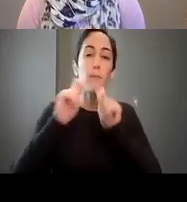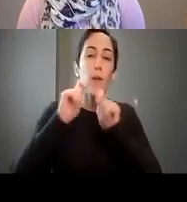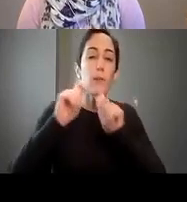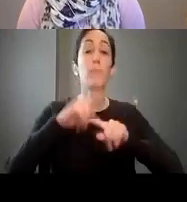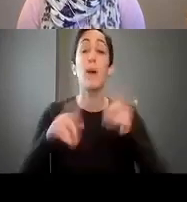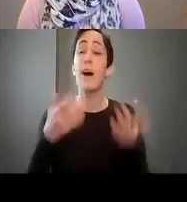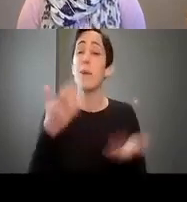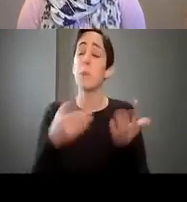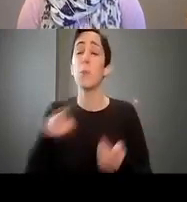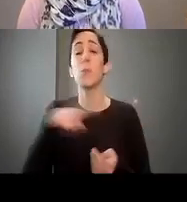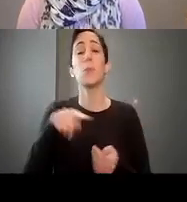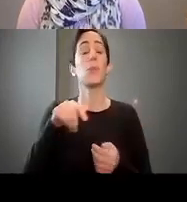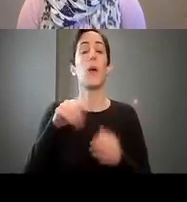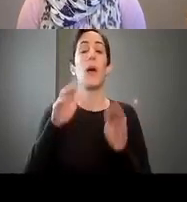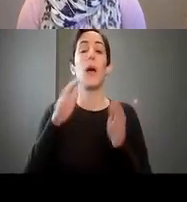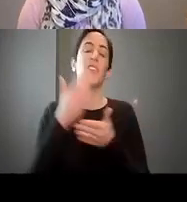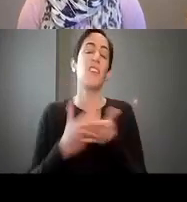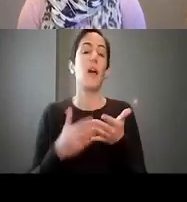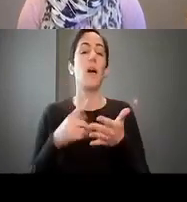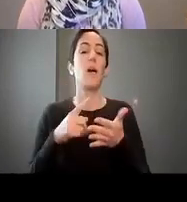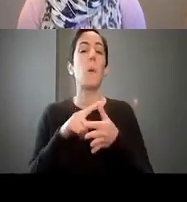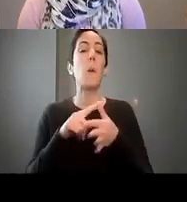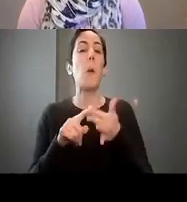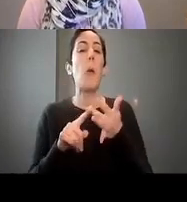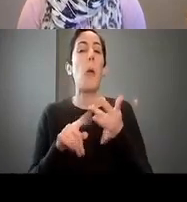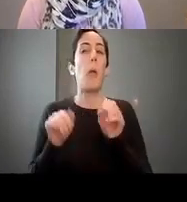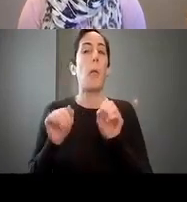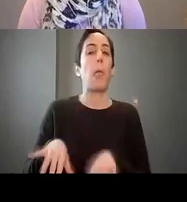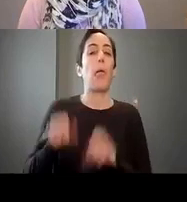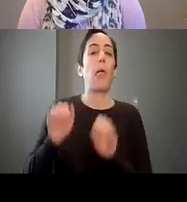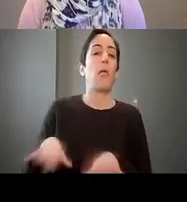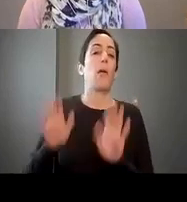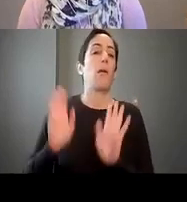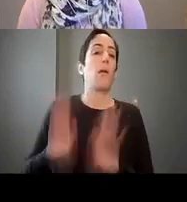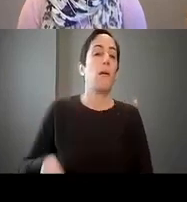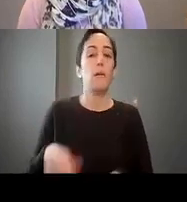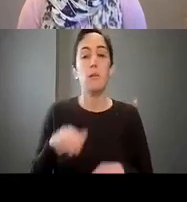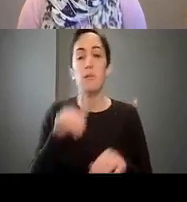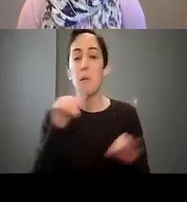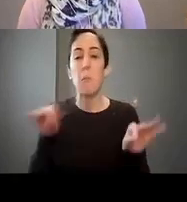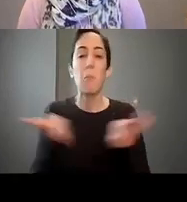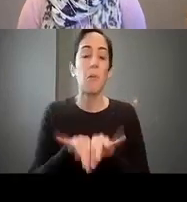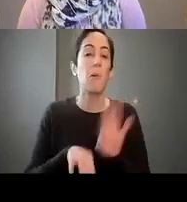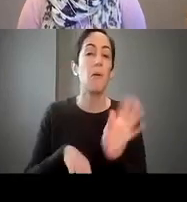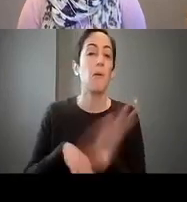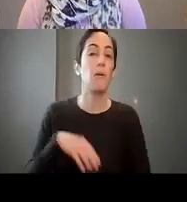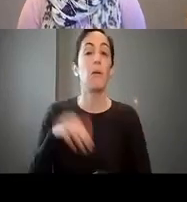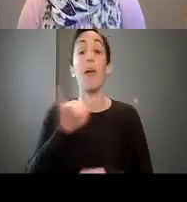wellness even when it comes to the normalcy and routine of health and things at the end was describing like wellness even when it comes to the regular activity eating on a regular things at the end was describing like